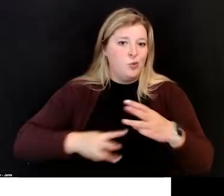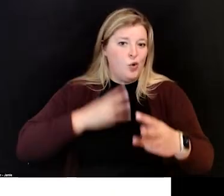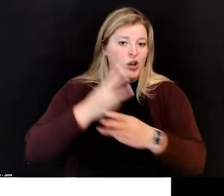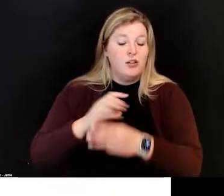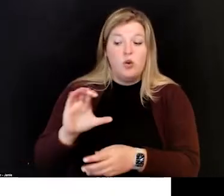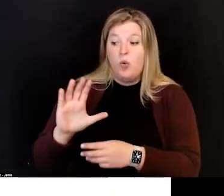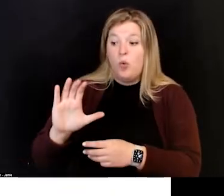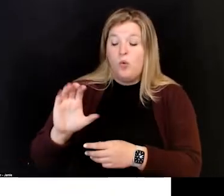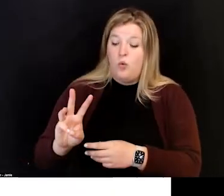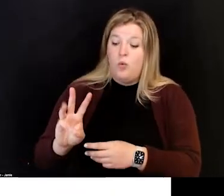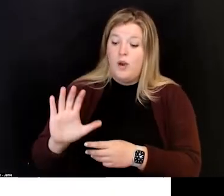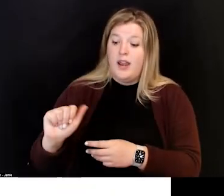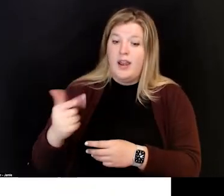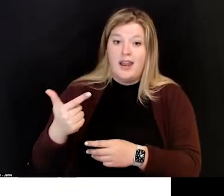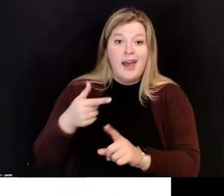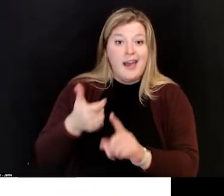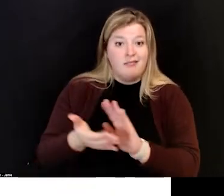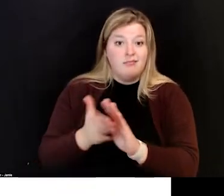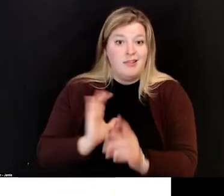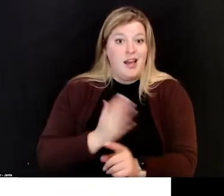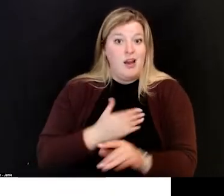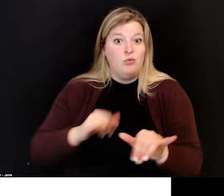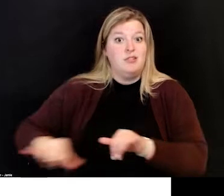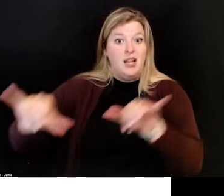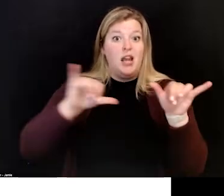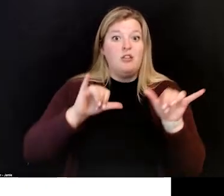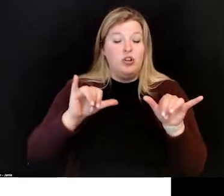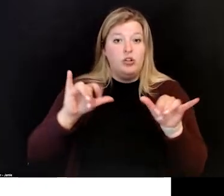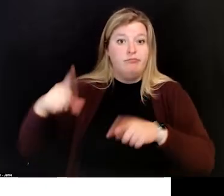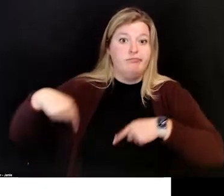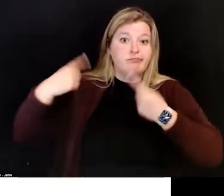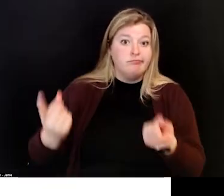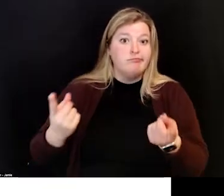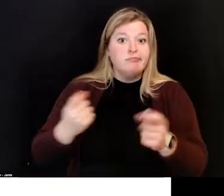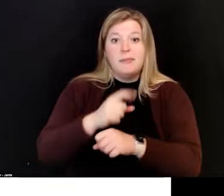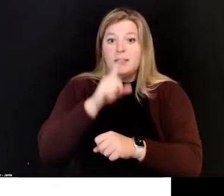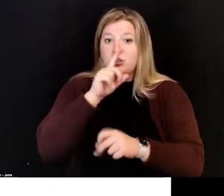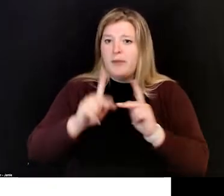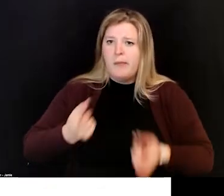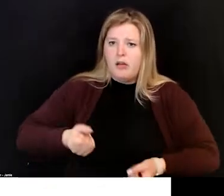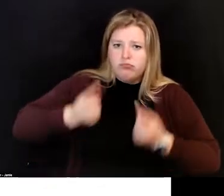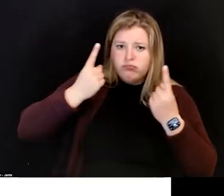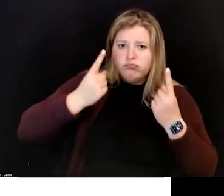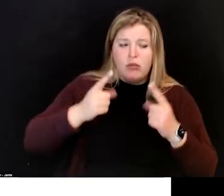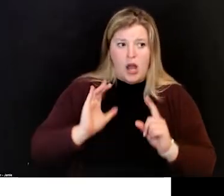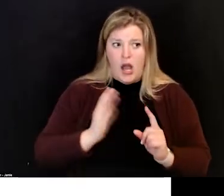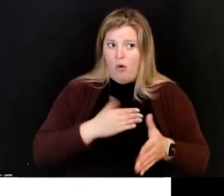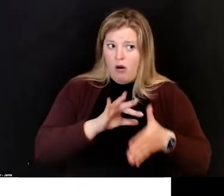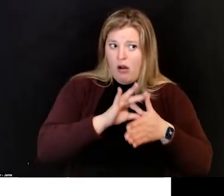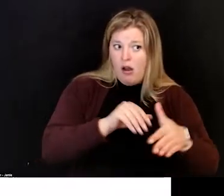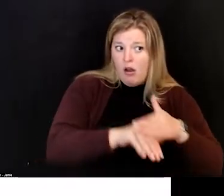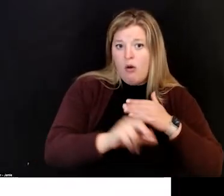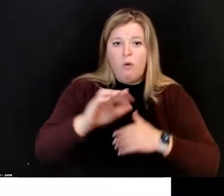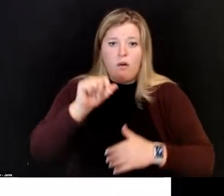which we use to understand how accessible content is or is not. But there's a few things that WCAG isn't.